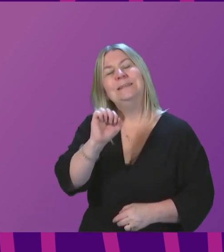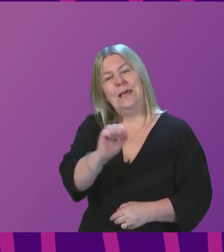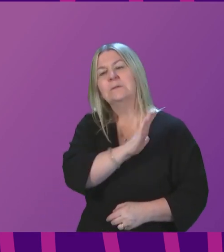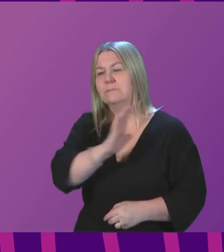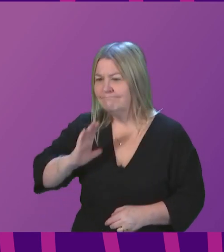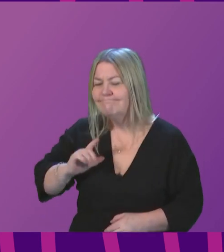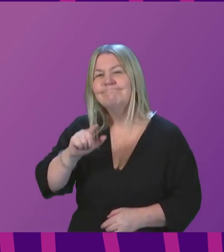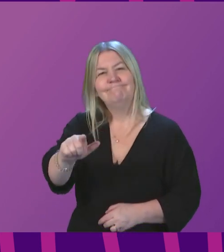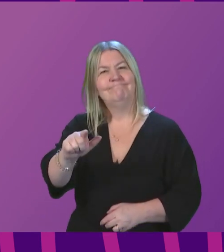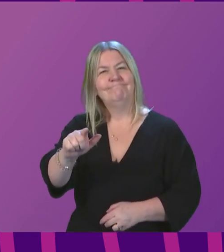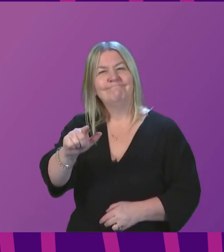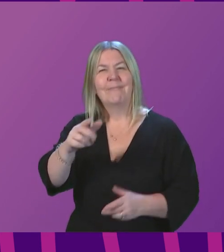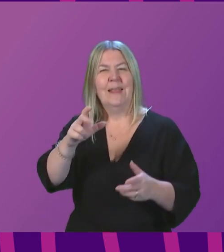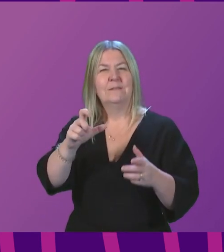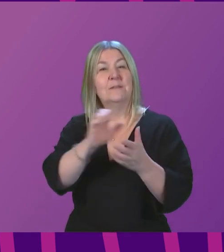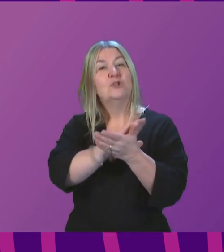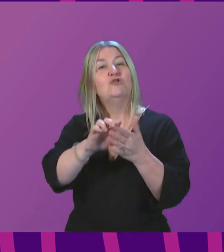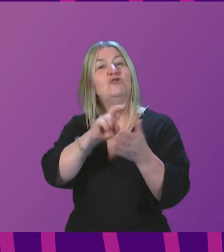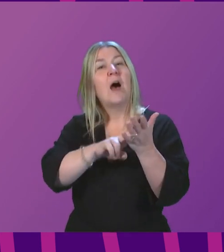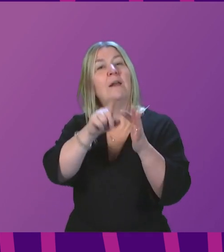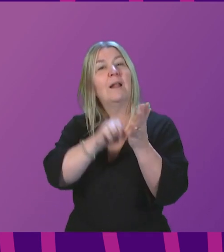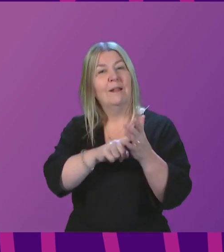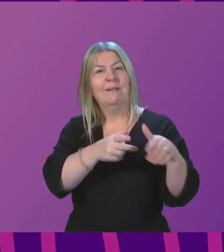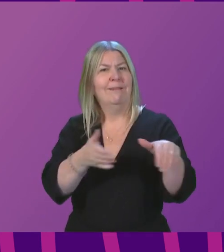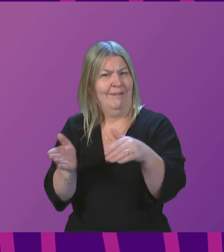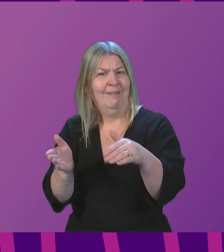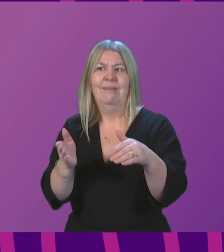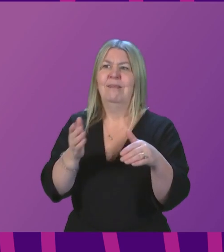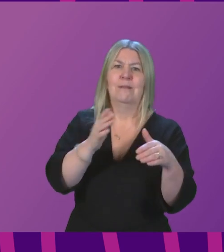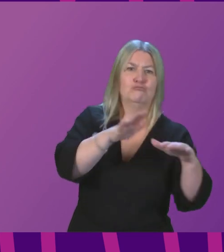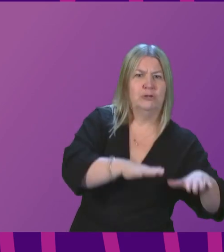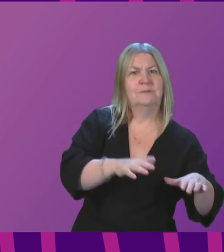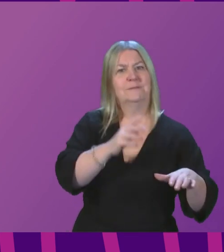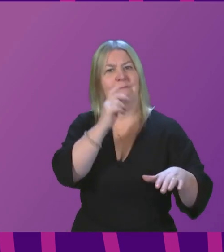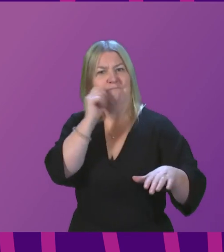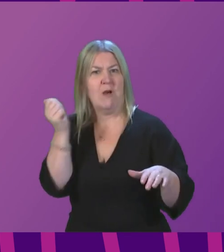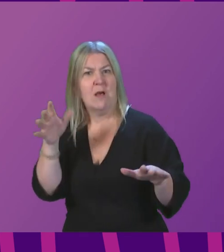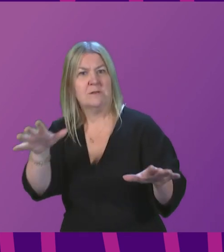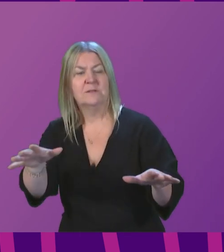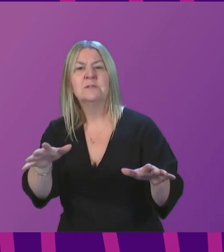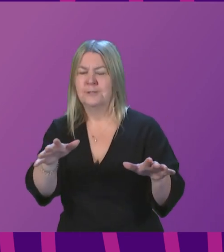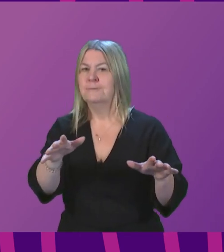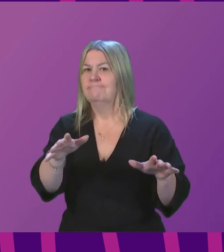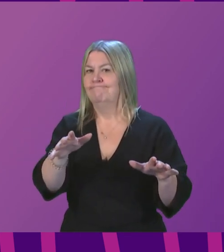It is important that we are all clear that they will significantly increase risk to life. Médecins Sans Frontières has stated: